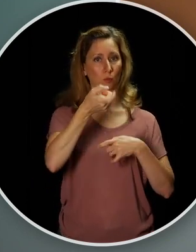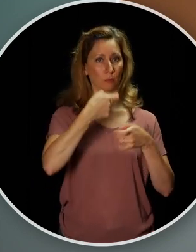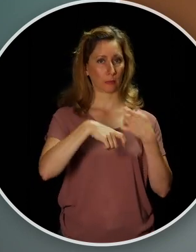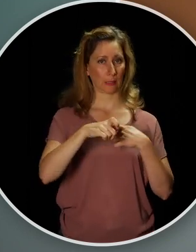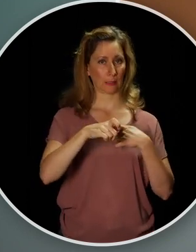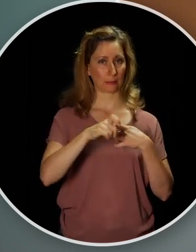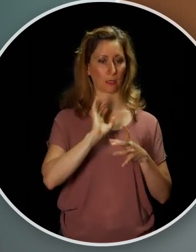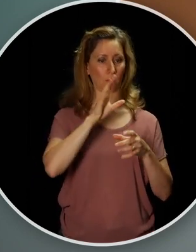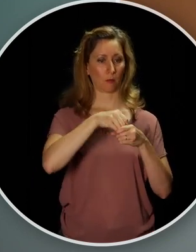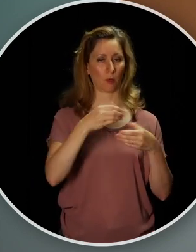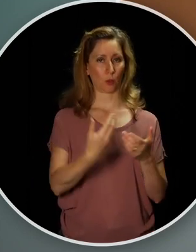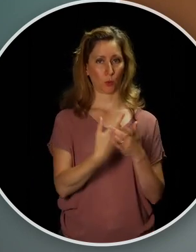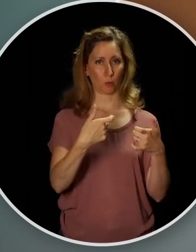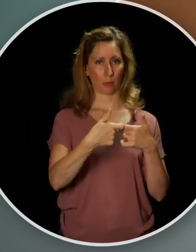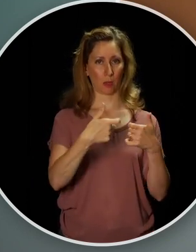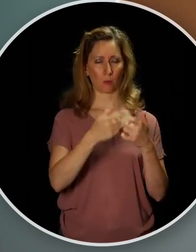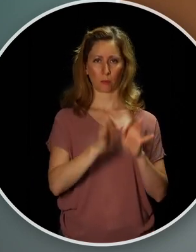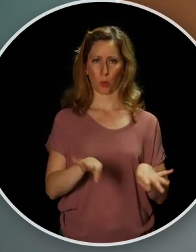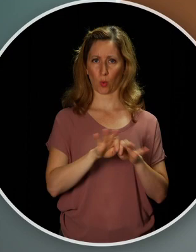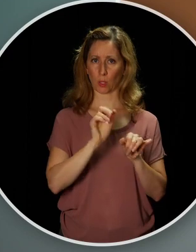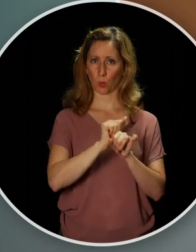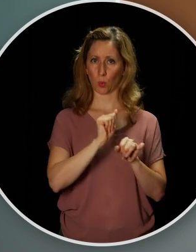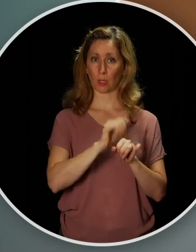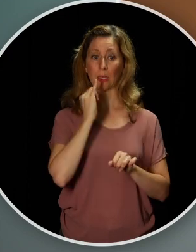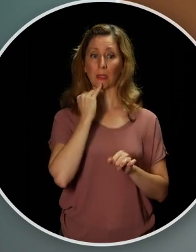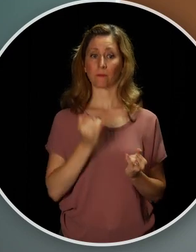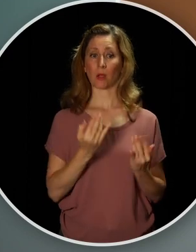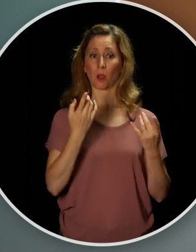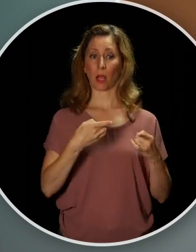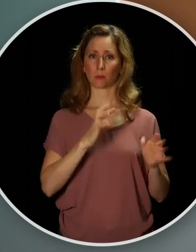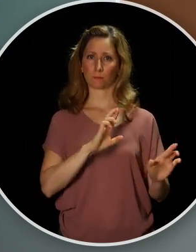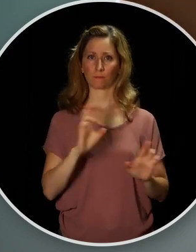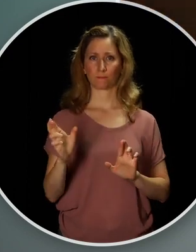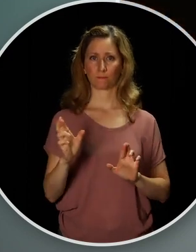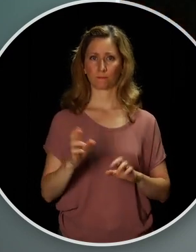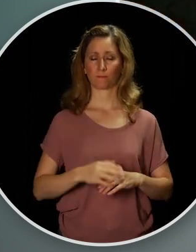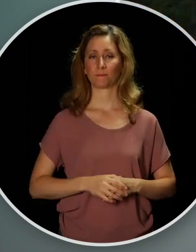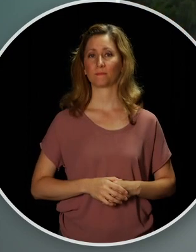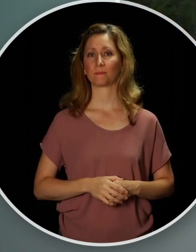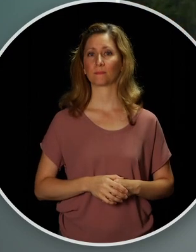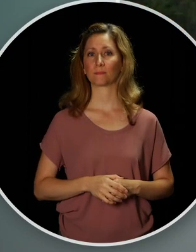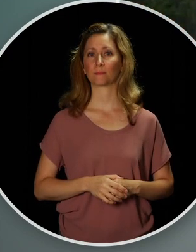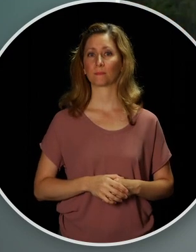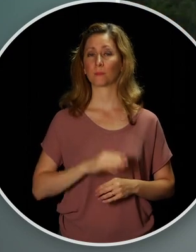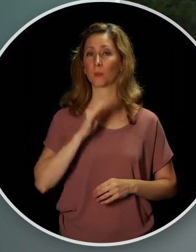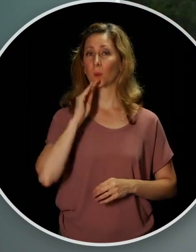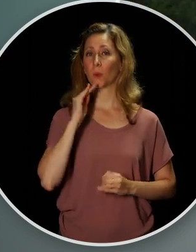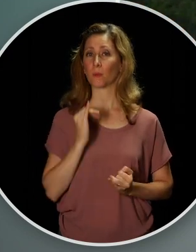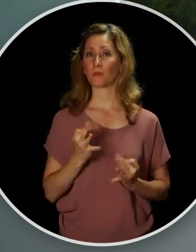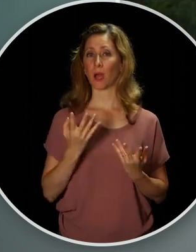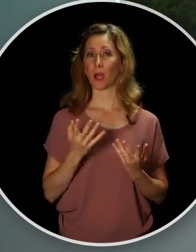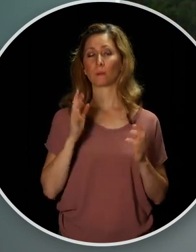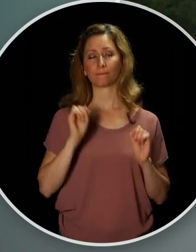Your smoke alarms need to work in case you have a fire. A home fire can be deadly.